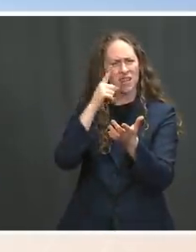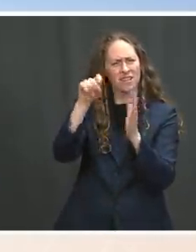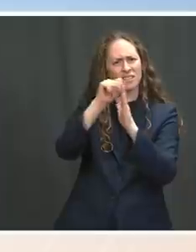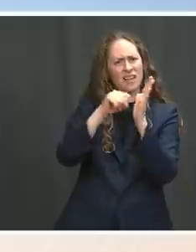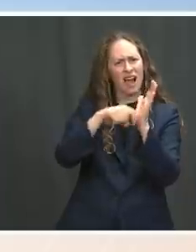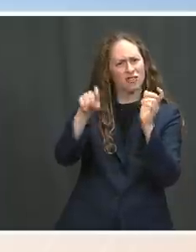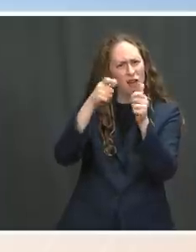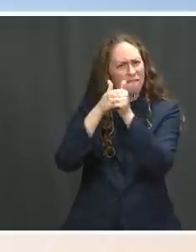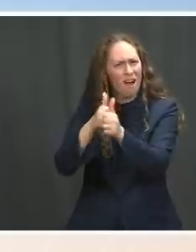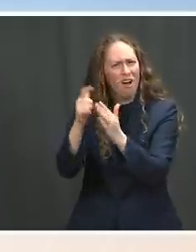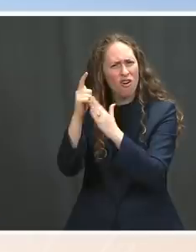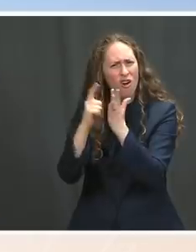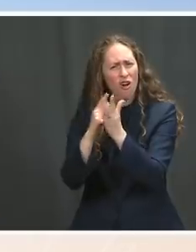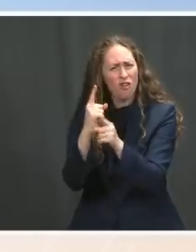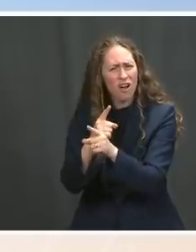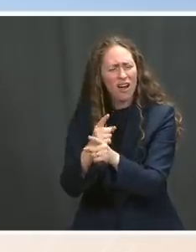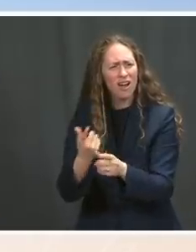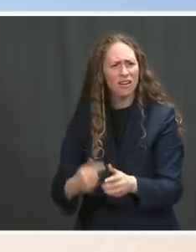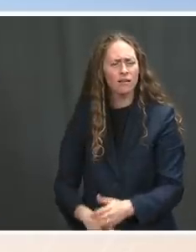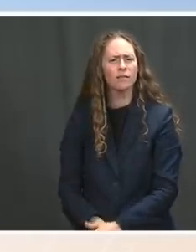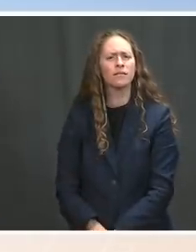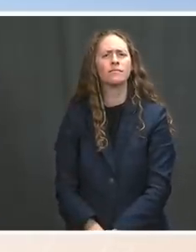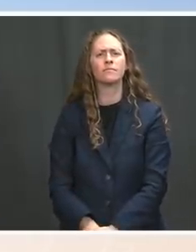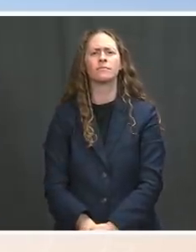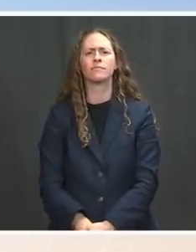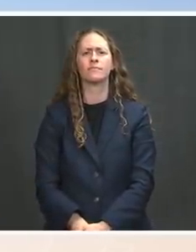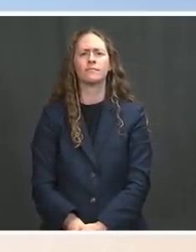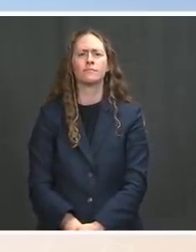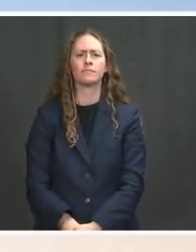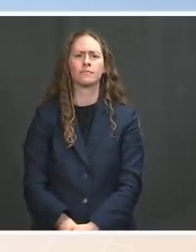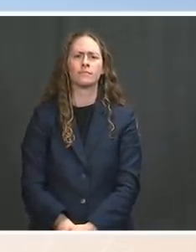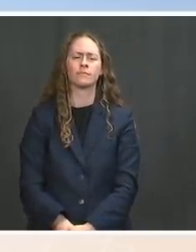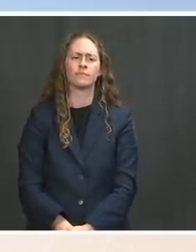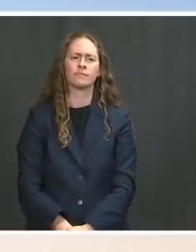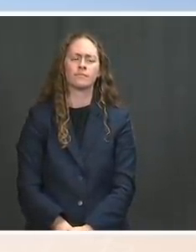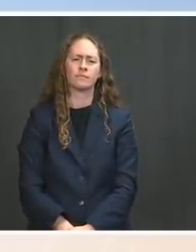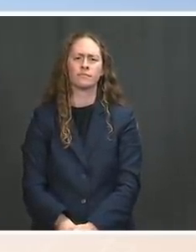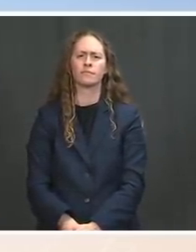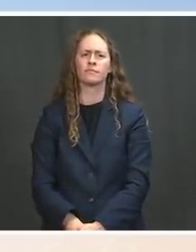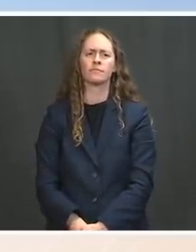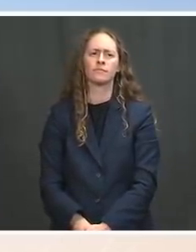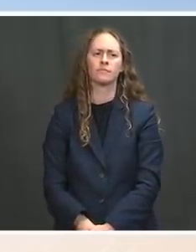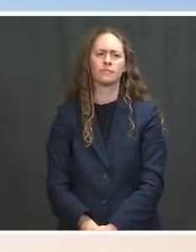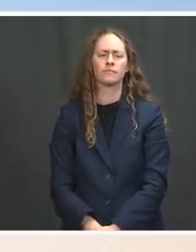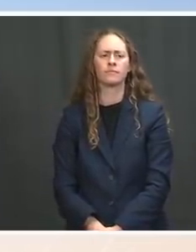On Friday, we learned that the Justice Department, last year, seized the phone records of several Washington Post journalists.